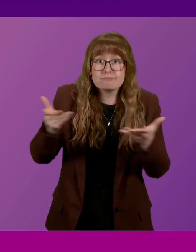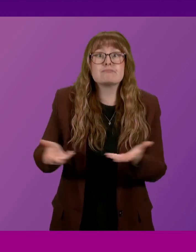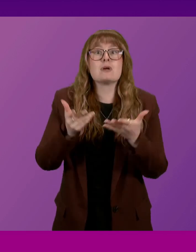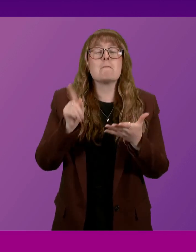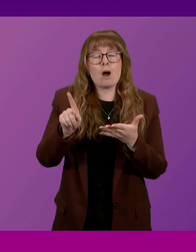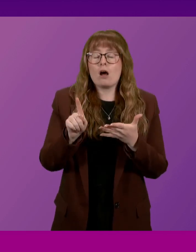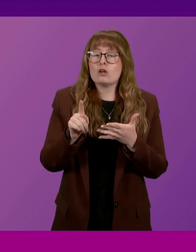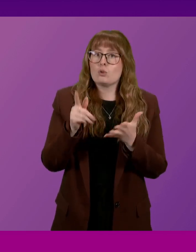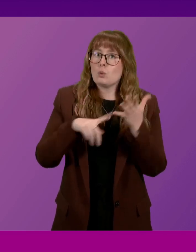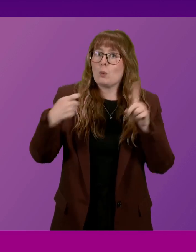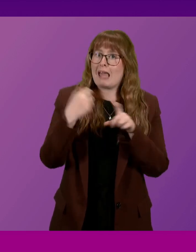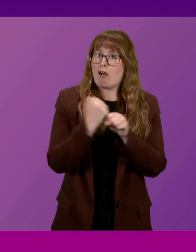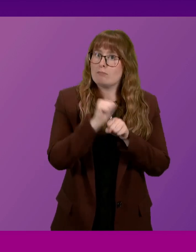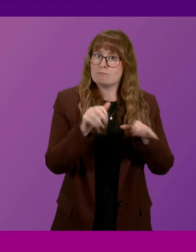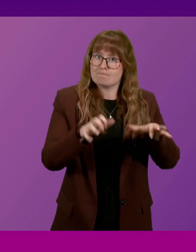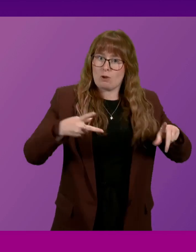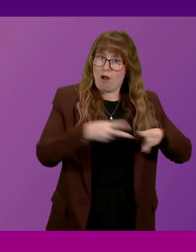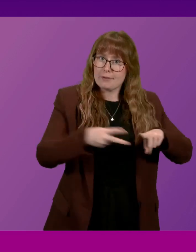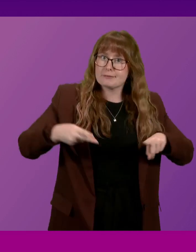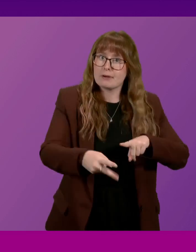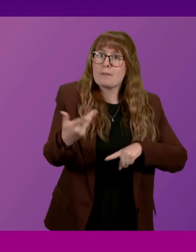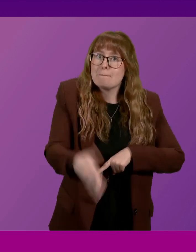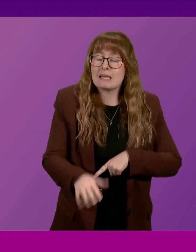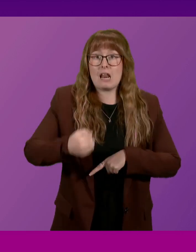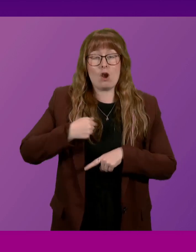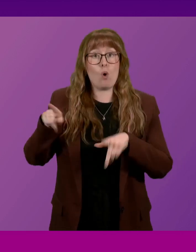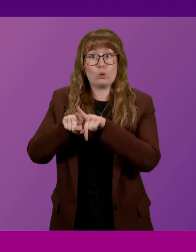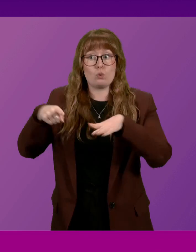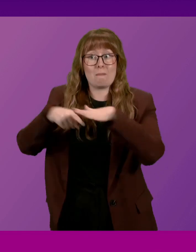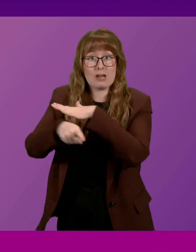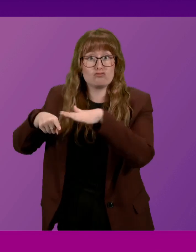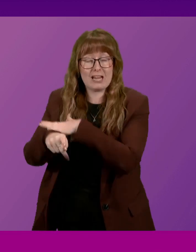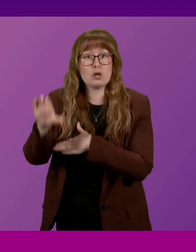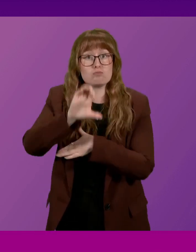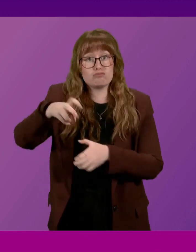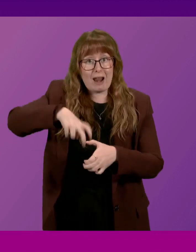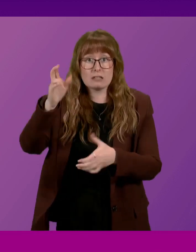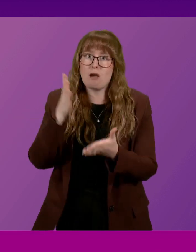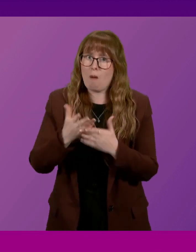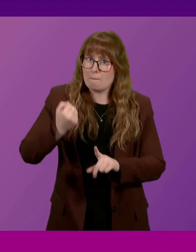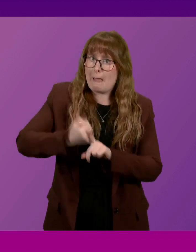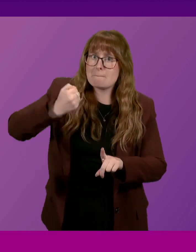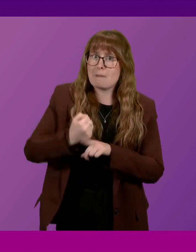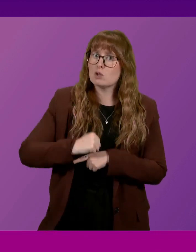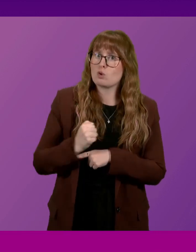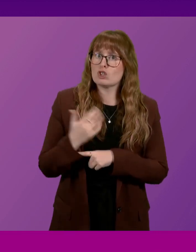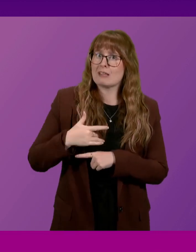austerity and damaging decisions on issues such as migration and Brexit, which have